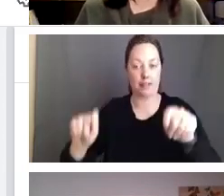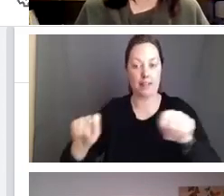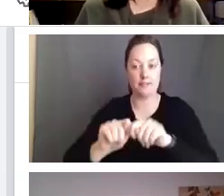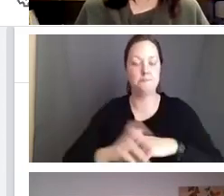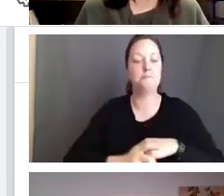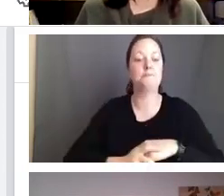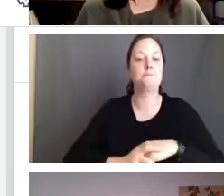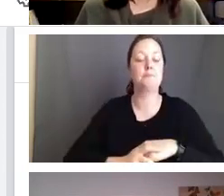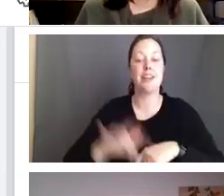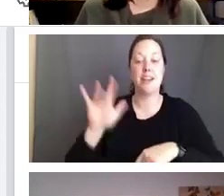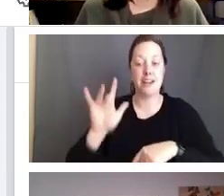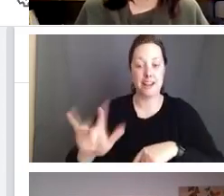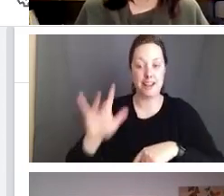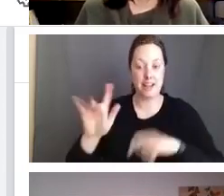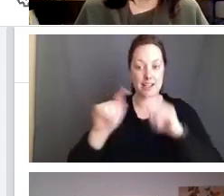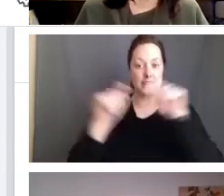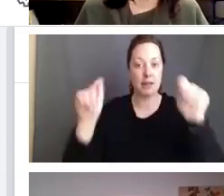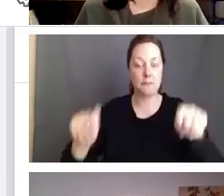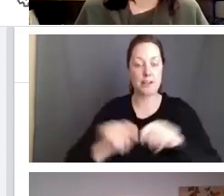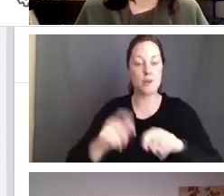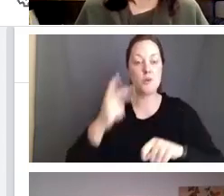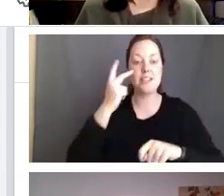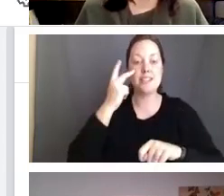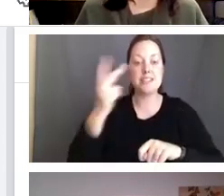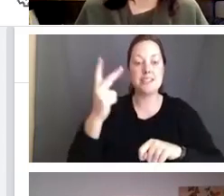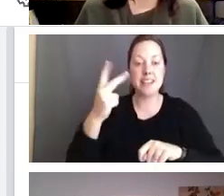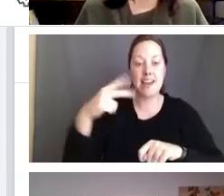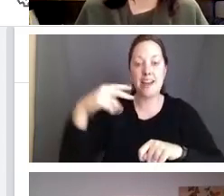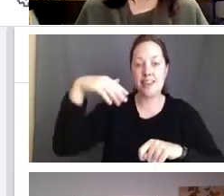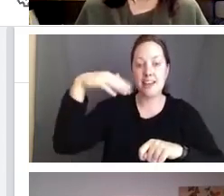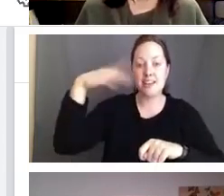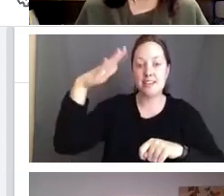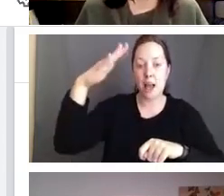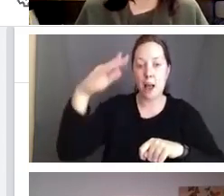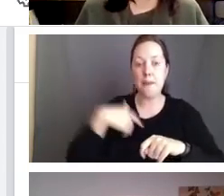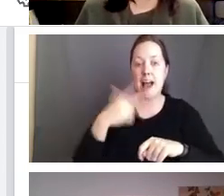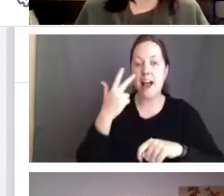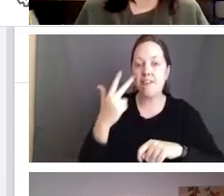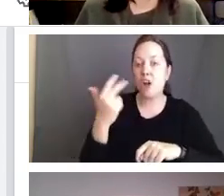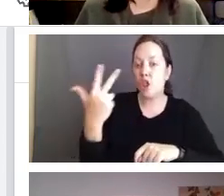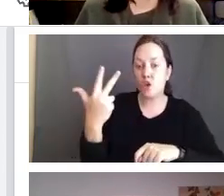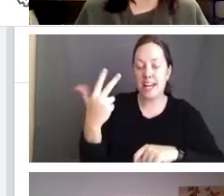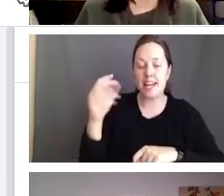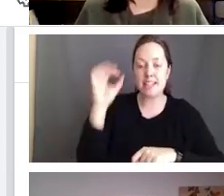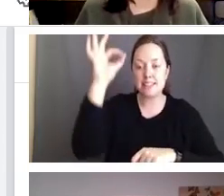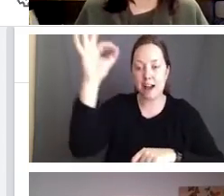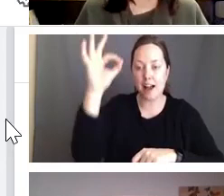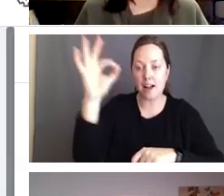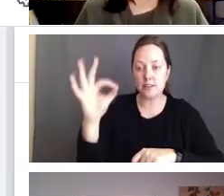want to use. To make your portfolio visually appealing. Make it organized, and have content that flows and make sense